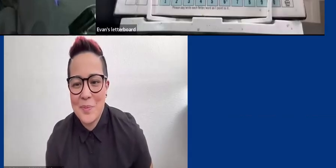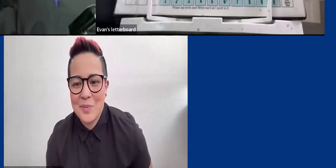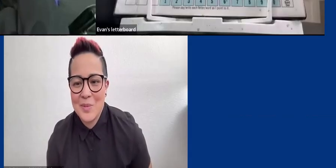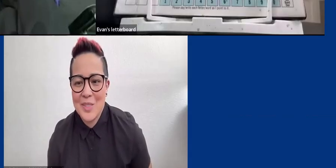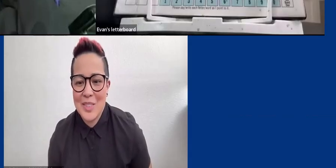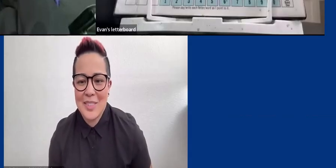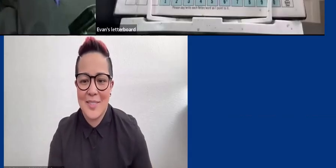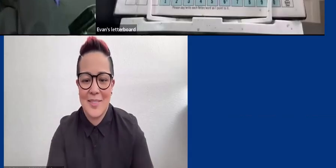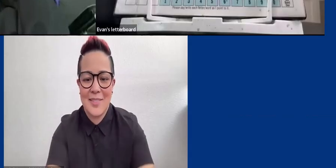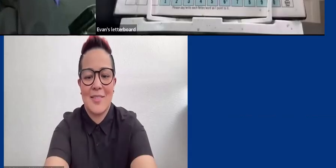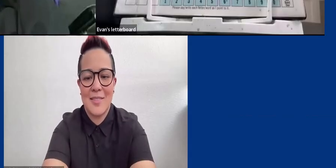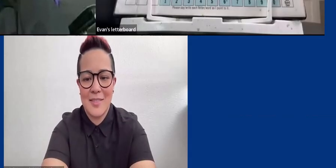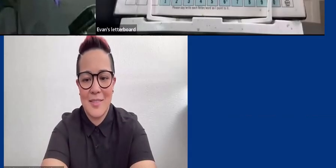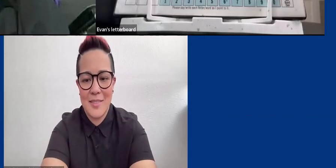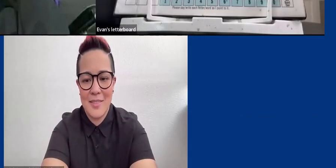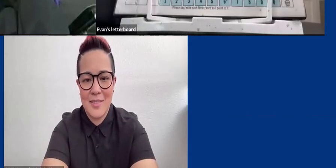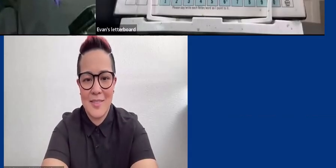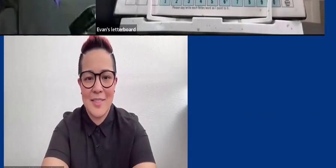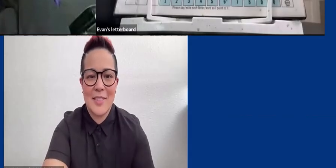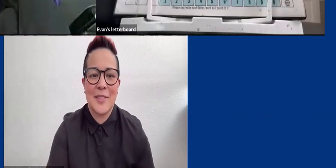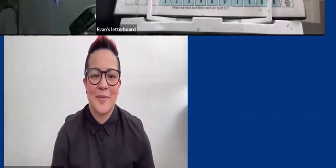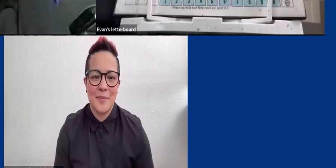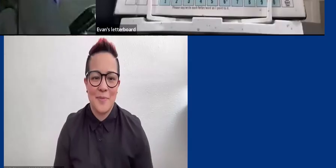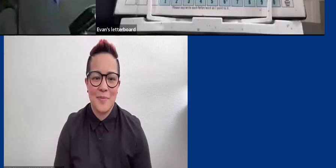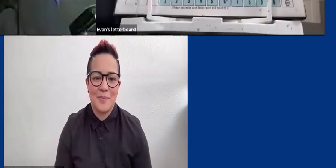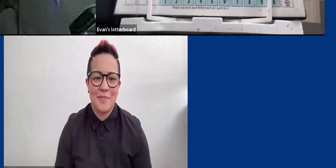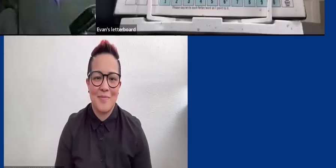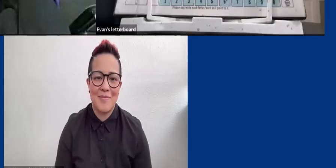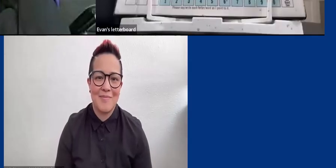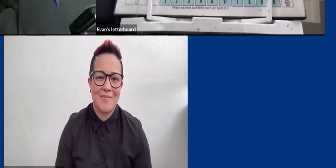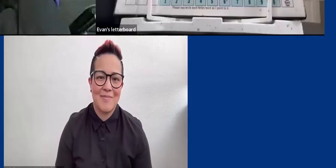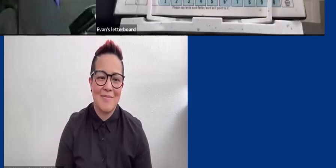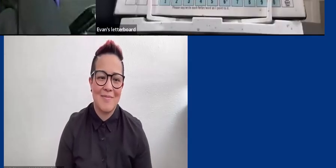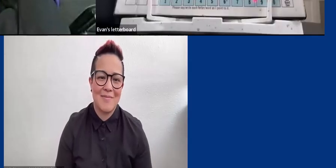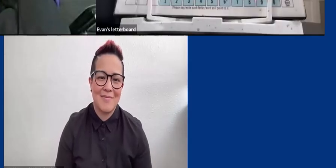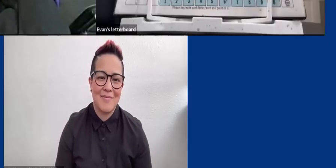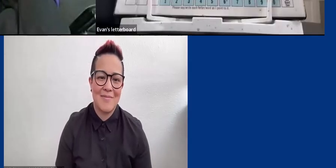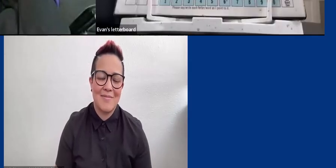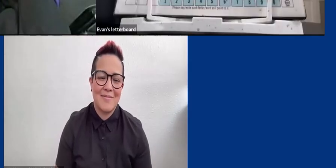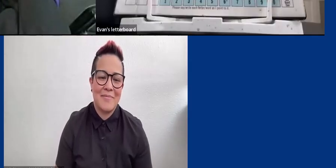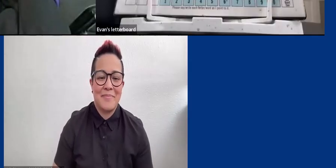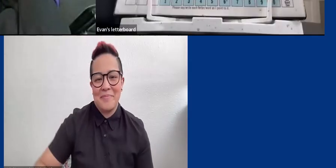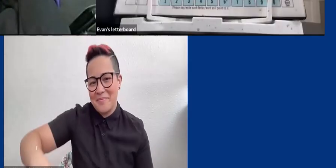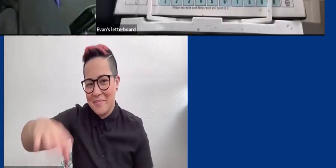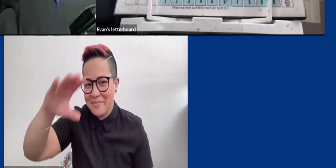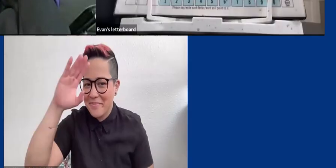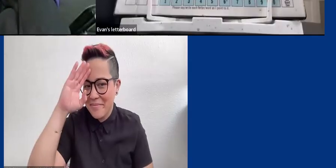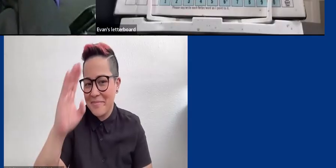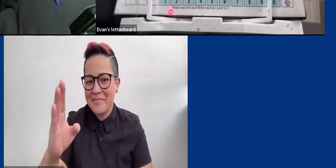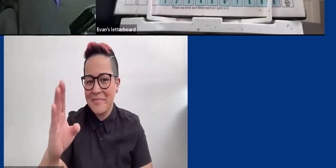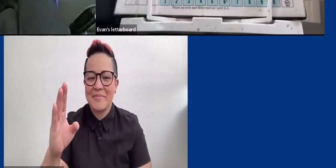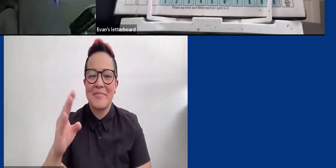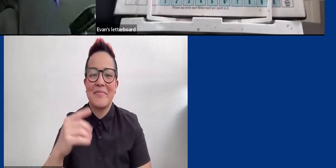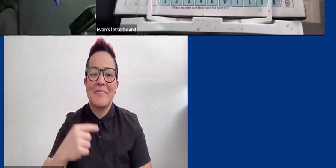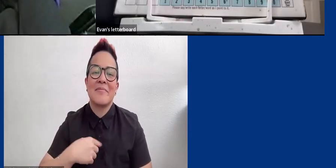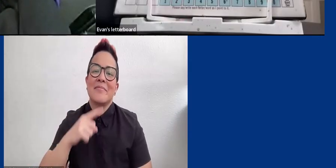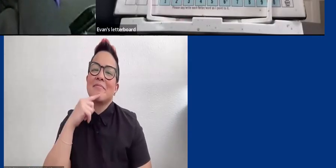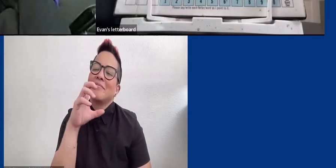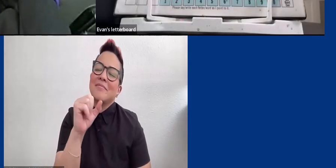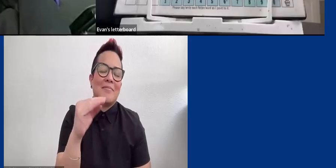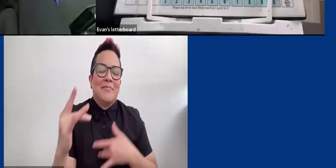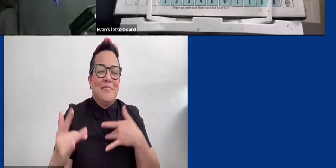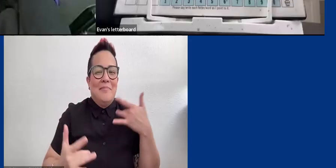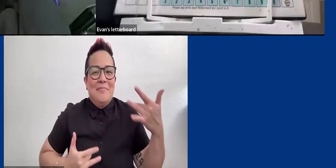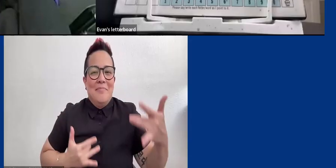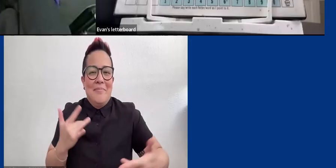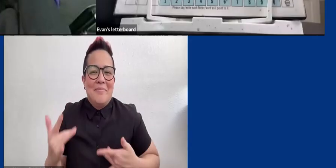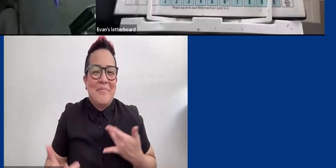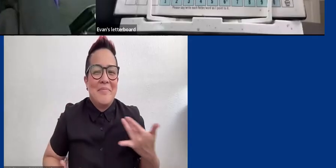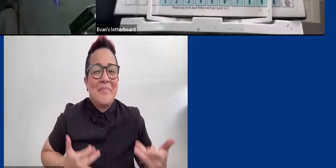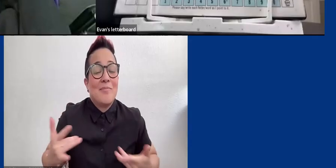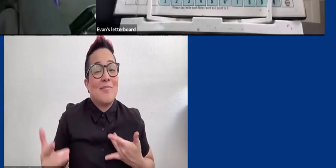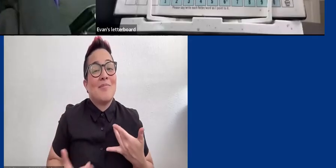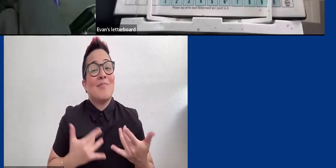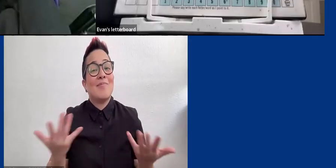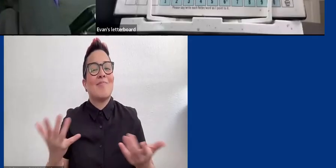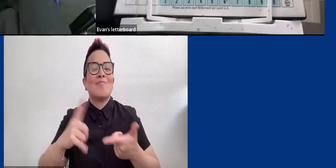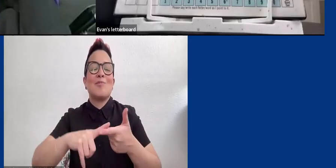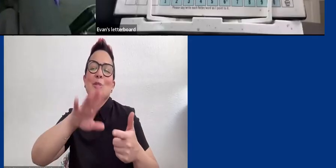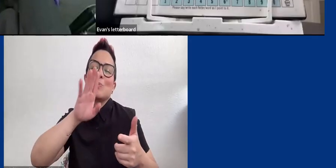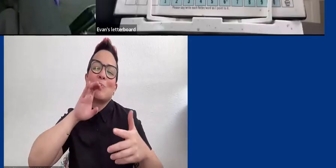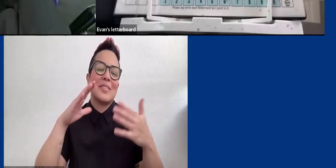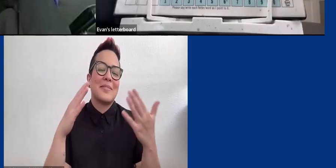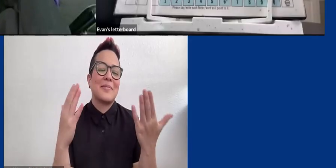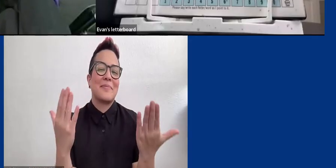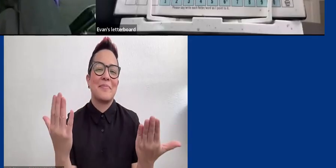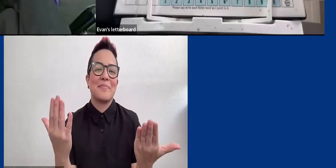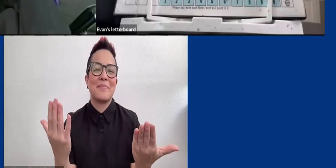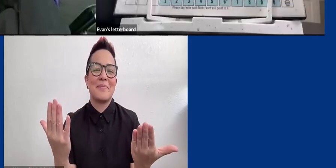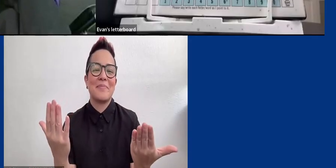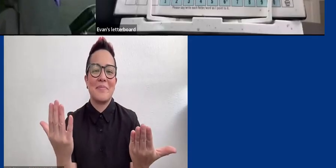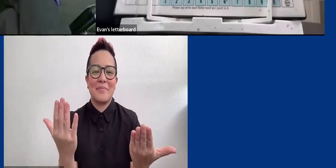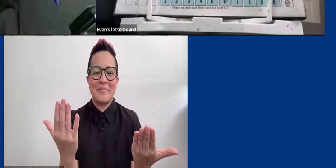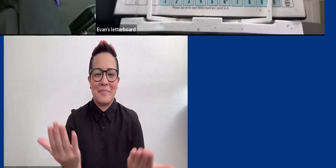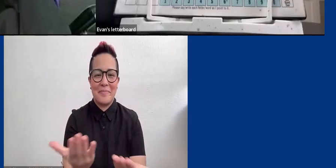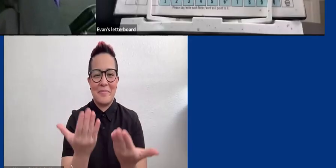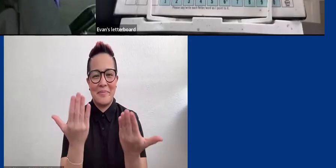I am so ex excited to be h e to